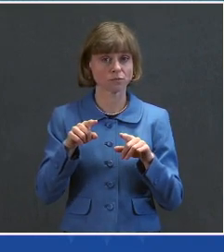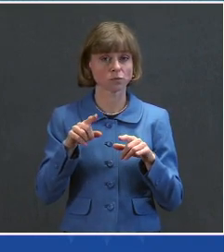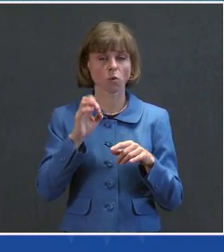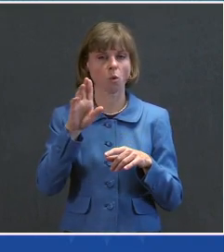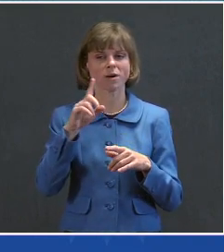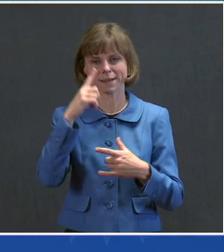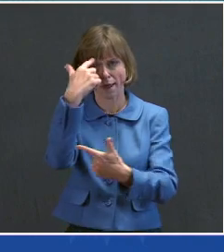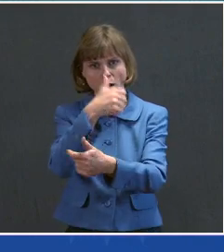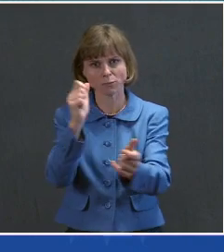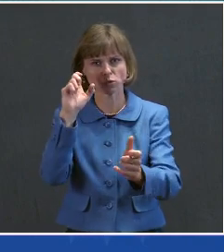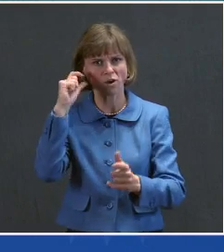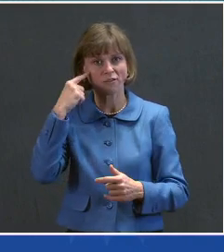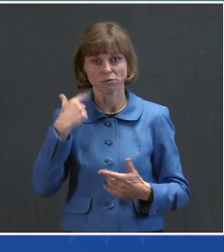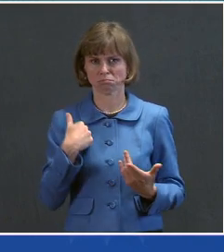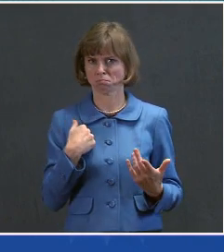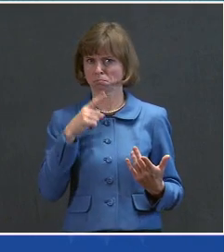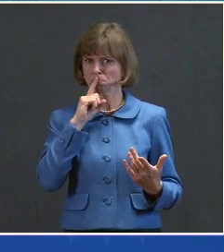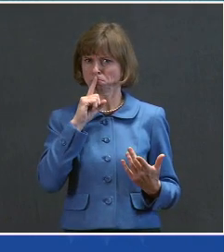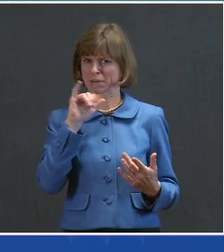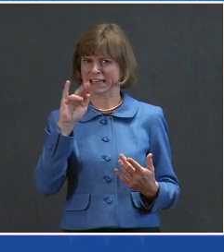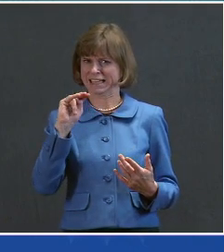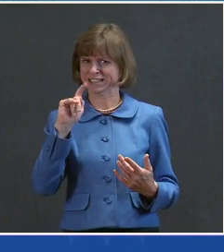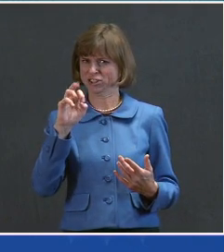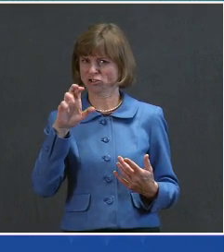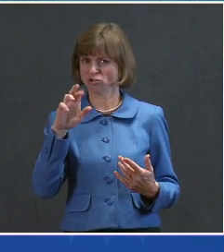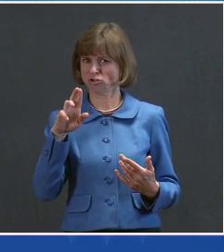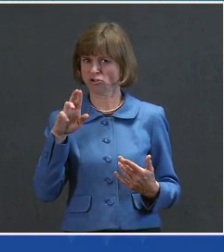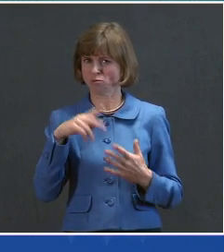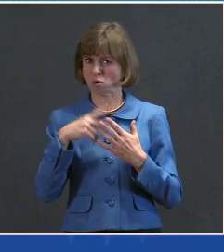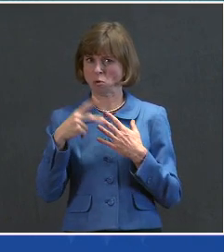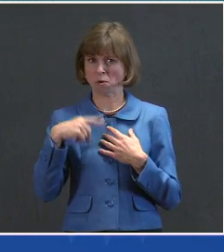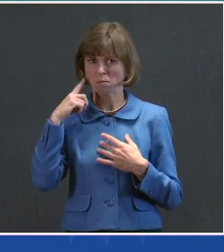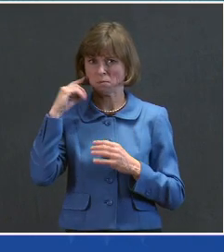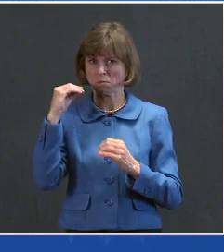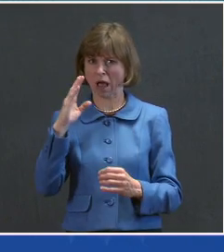Ms. Psaki: I'm not familiar with the Interior program. I'm happy to certainly check on that.